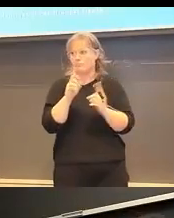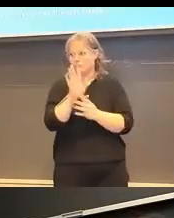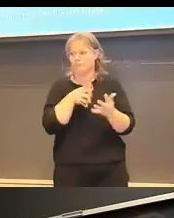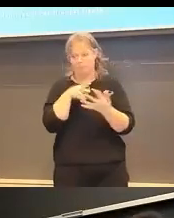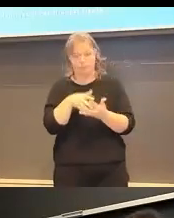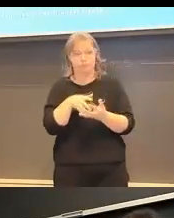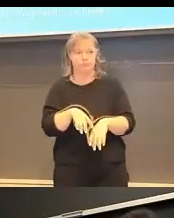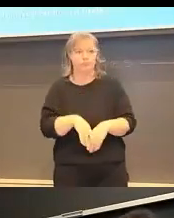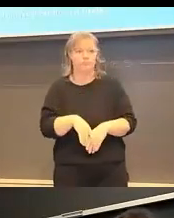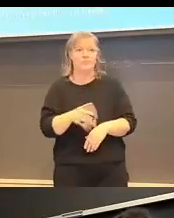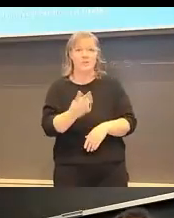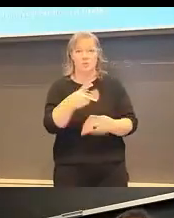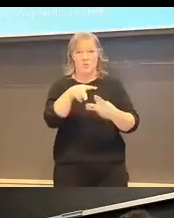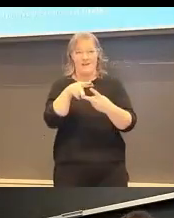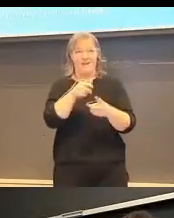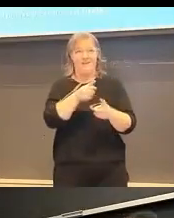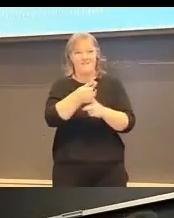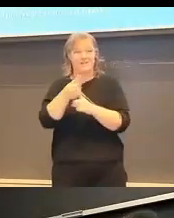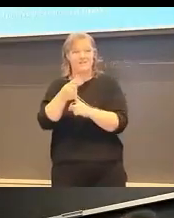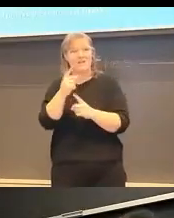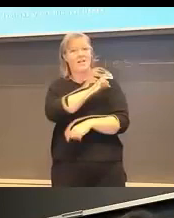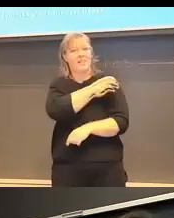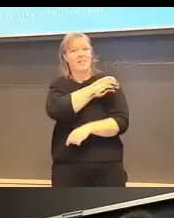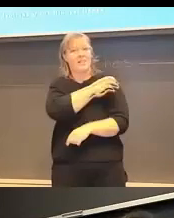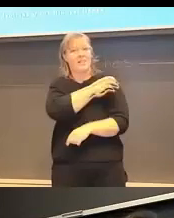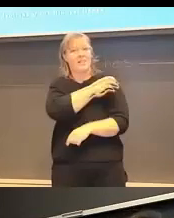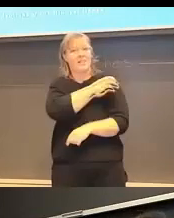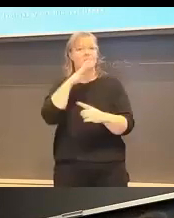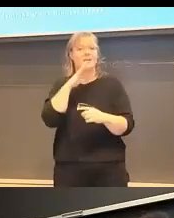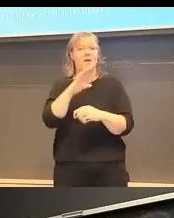effects of the clinical learning environment on communication Behavior and describe two outcomes